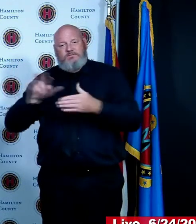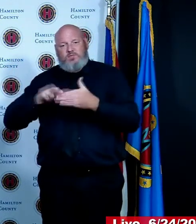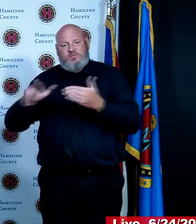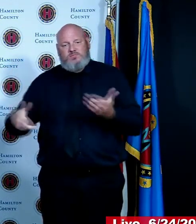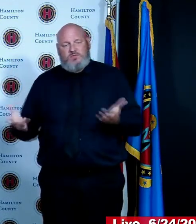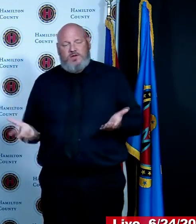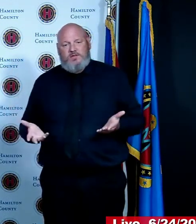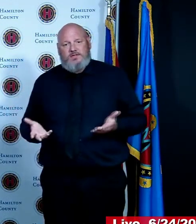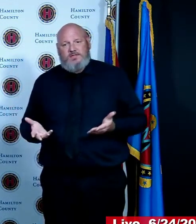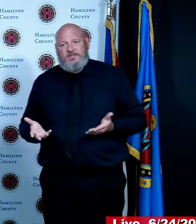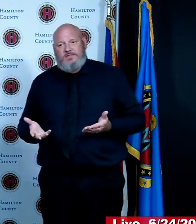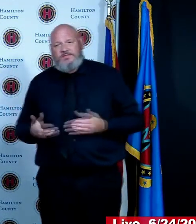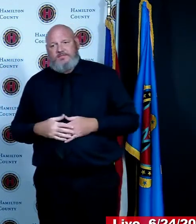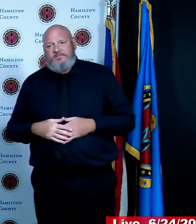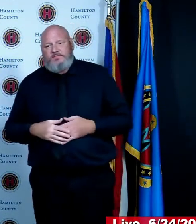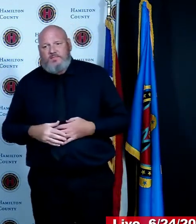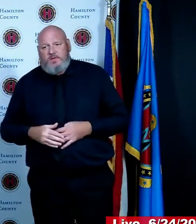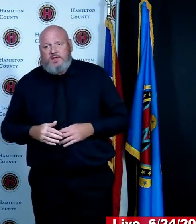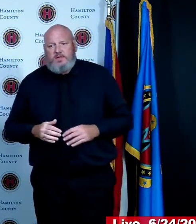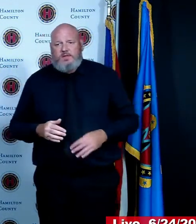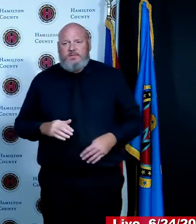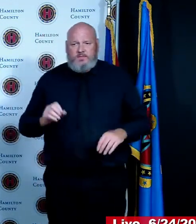you're standing there a couple more questions